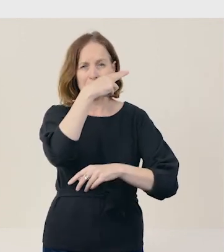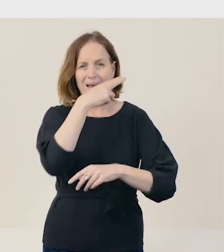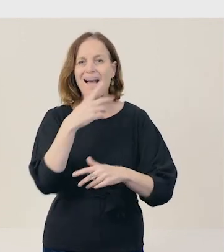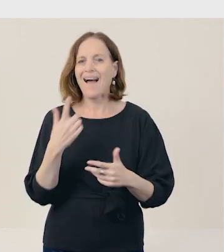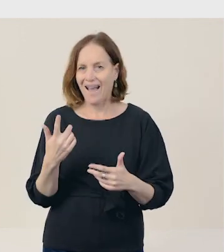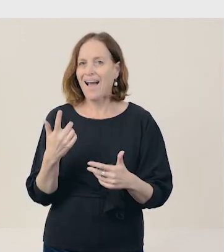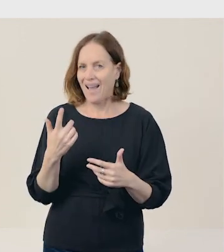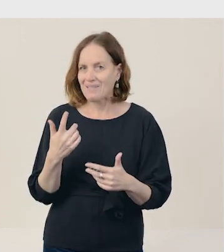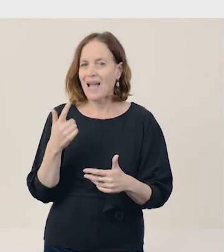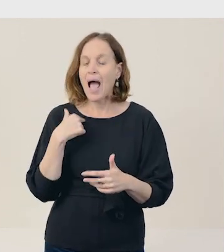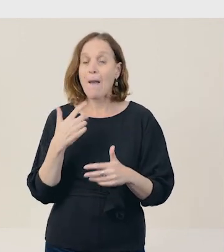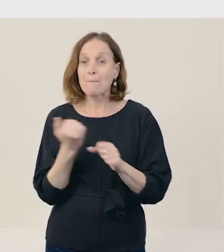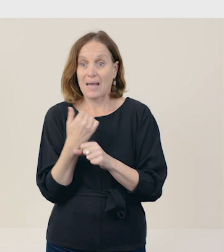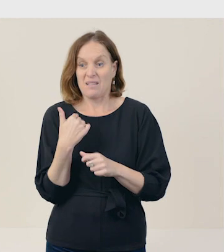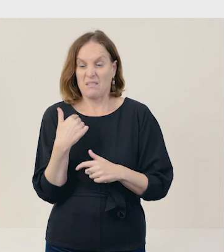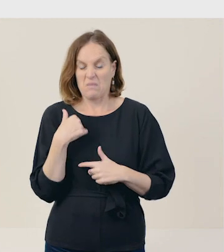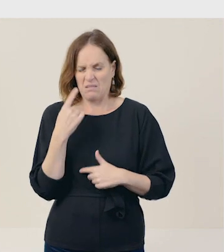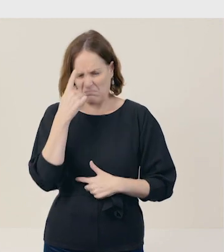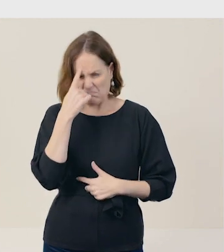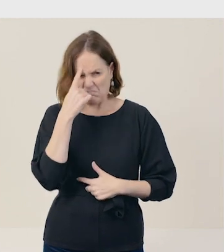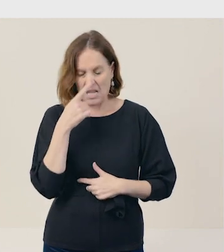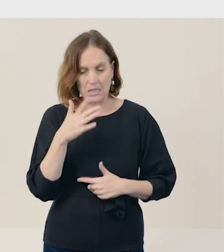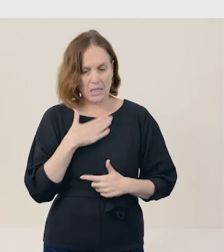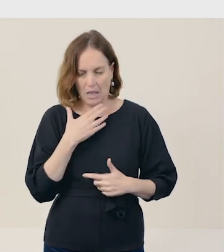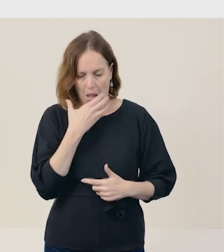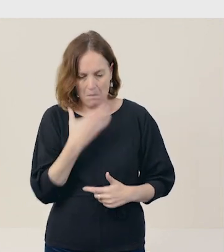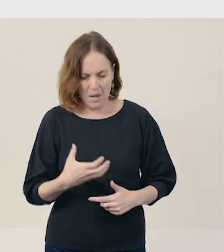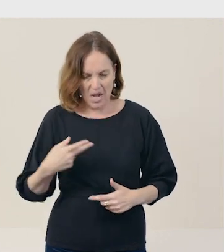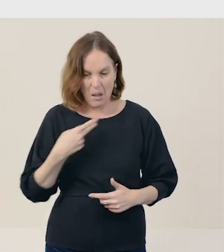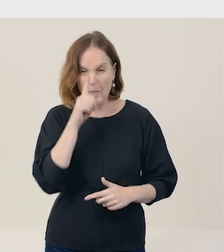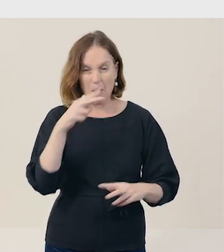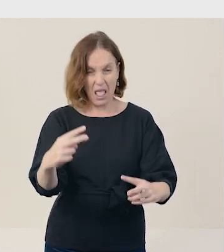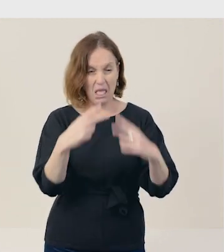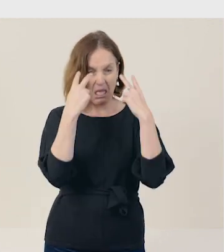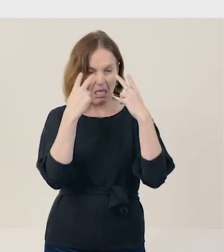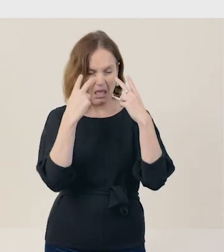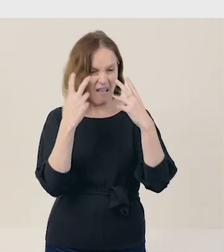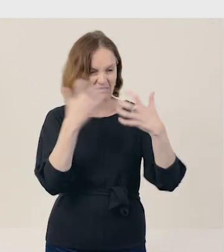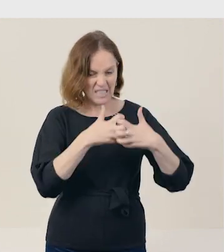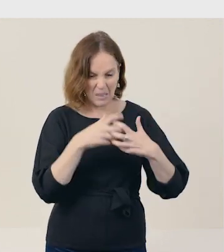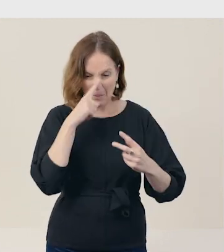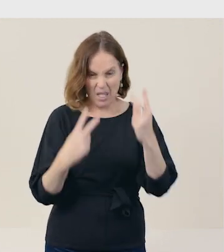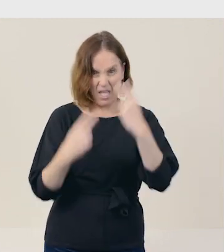This makes me think that he does not like his beard, and that he might think it makes him stand out, and cause him not to fit in.